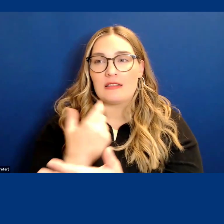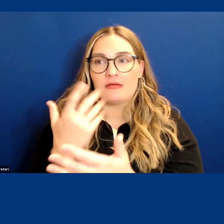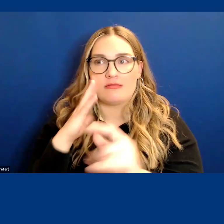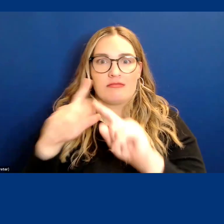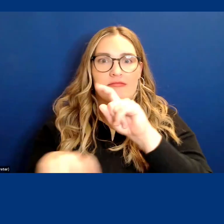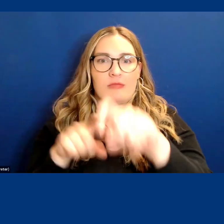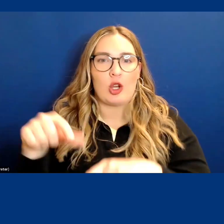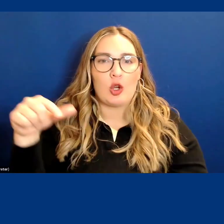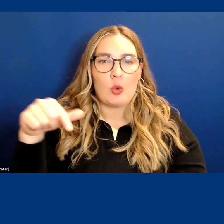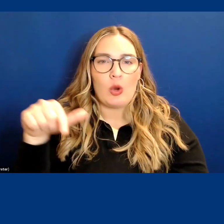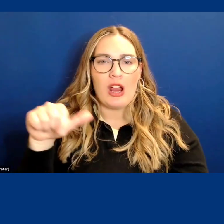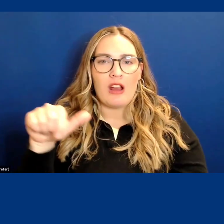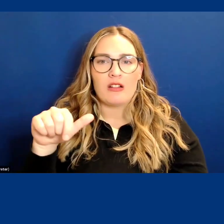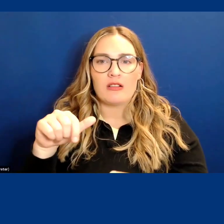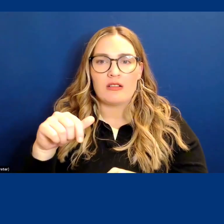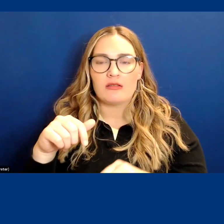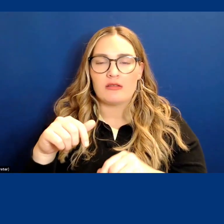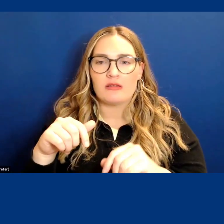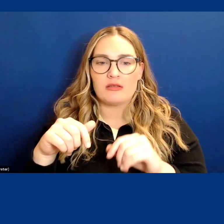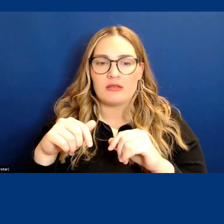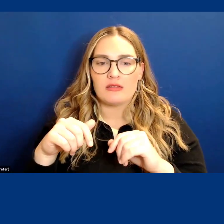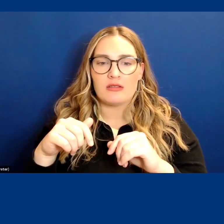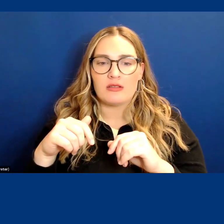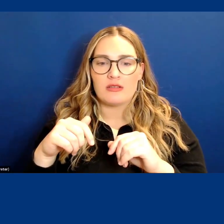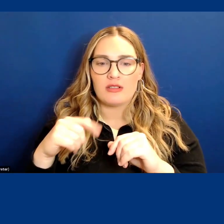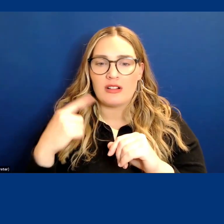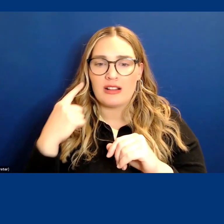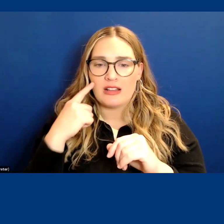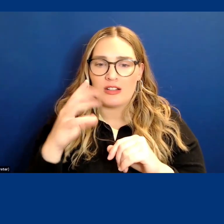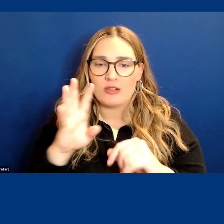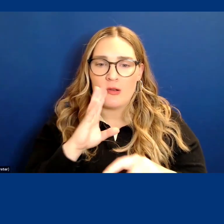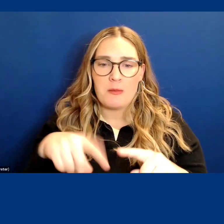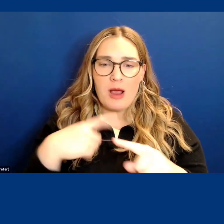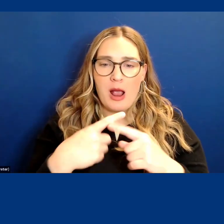I think talking about labor and delivery and